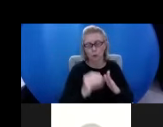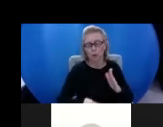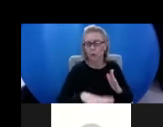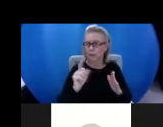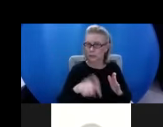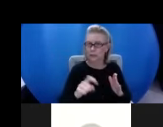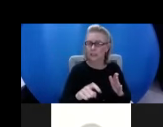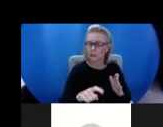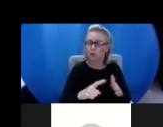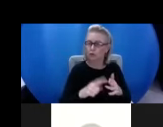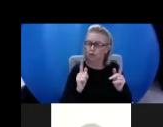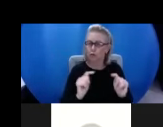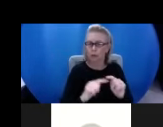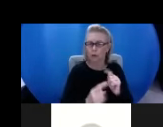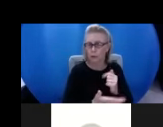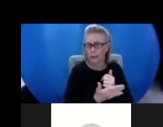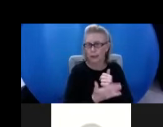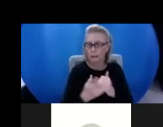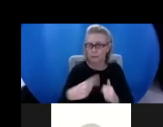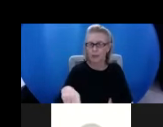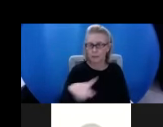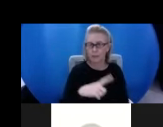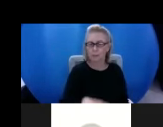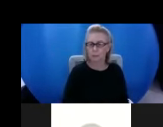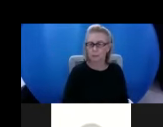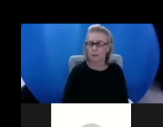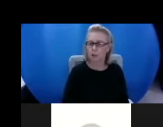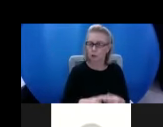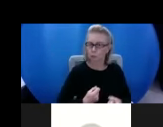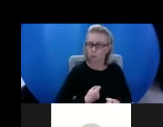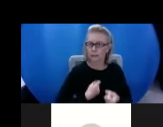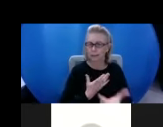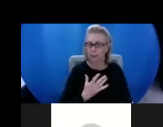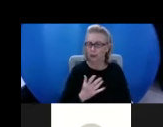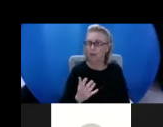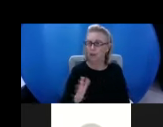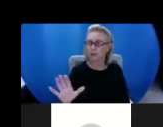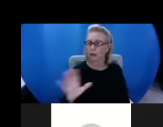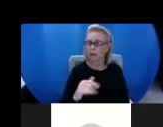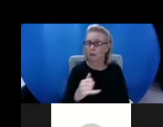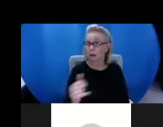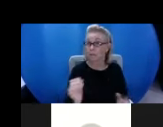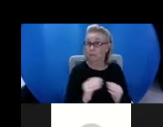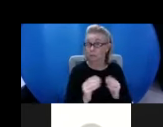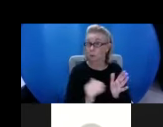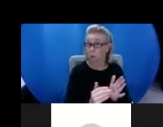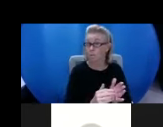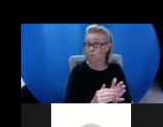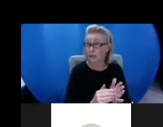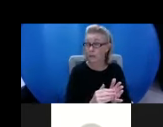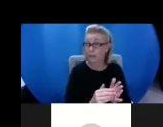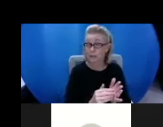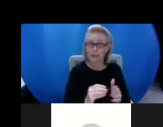try and help them to express their values more often in their class to better understand them